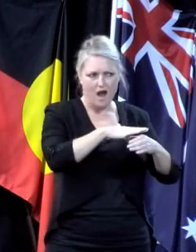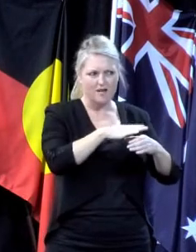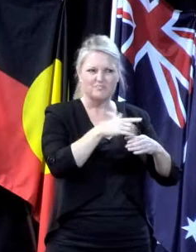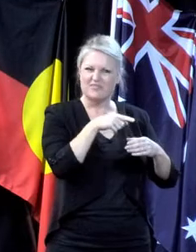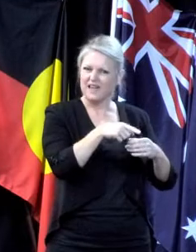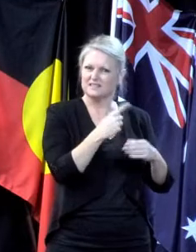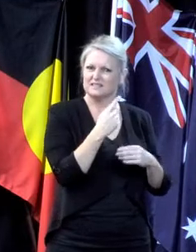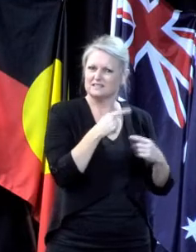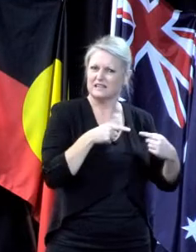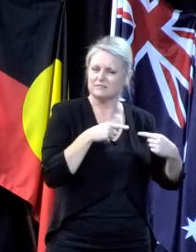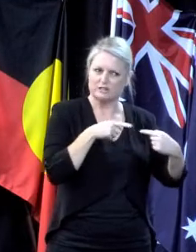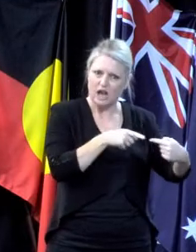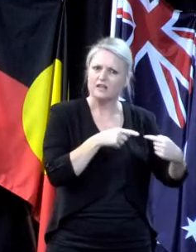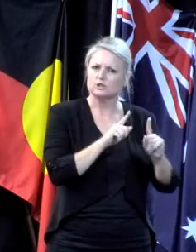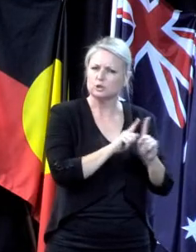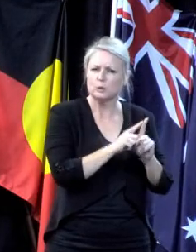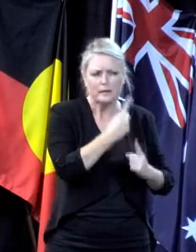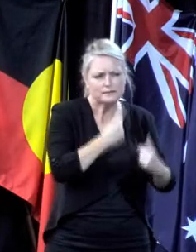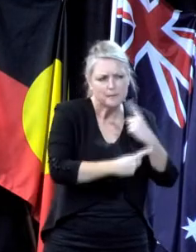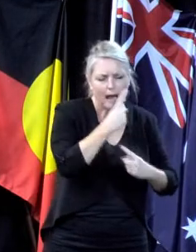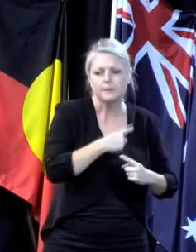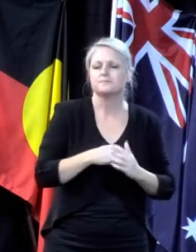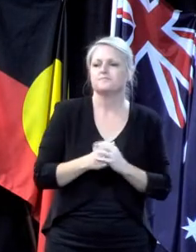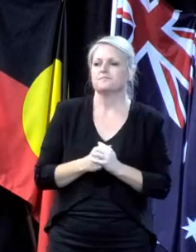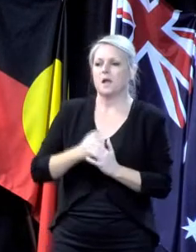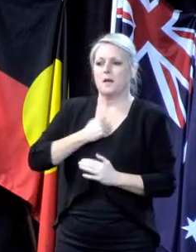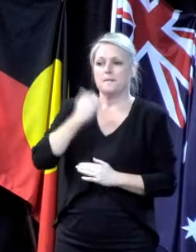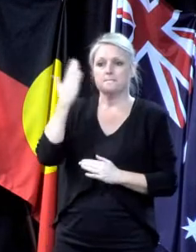So Ingham State High School is located in the Hinchinbrook Shire.